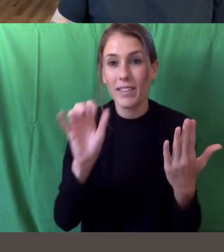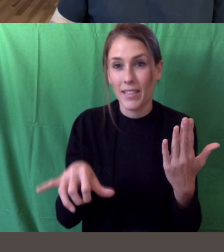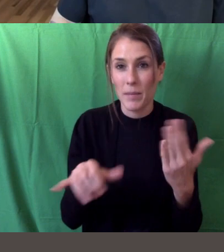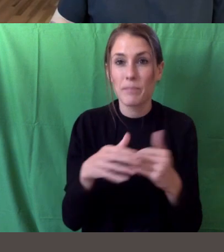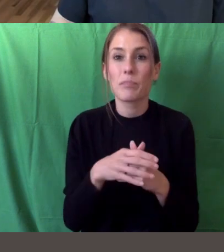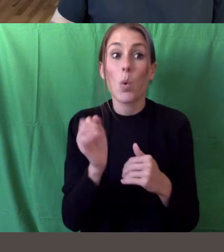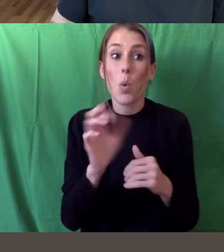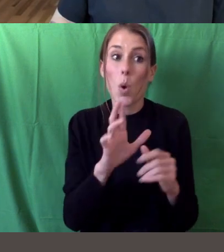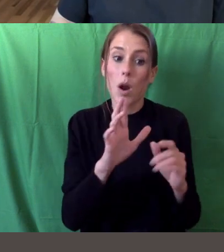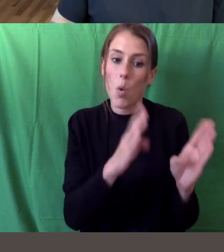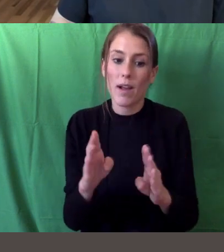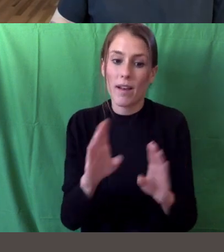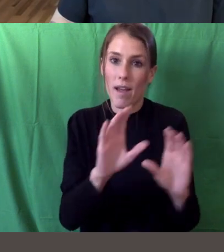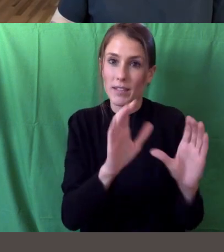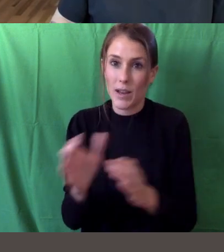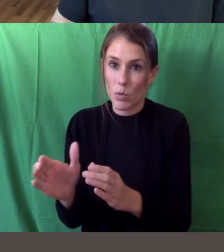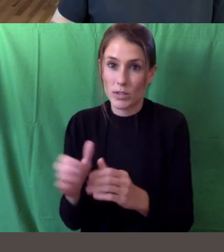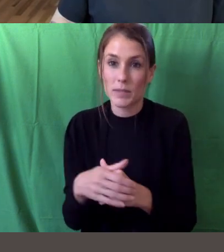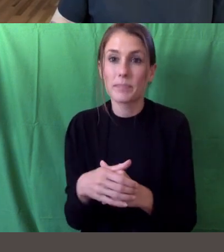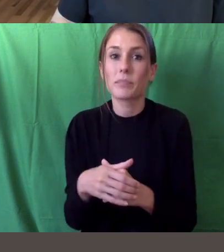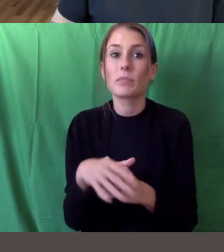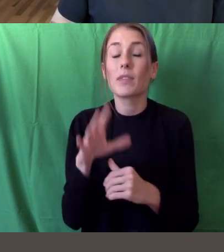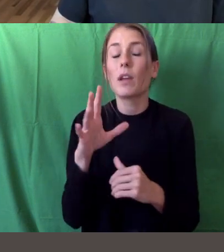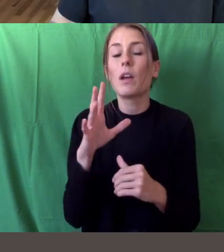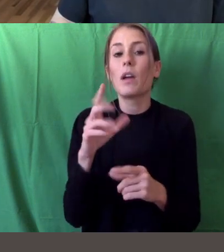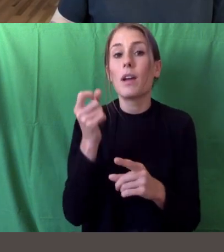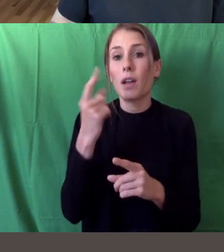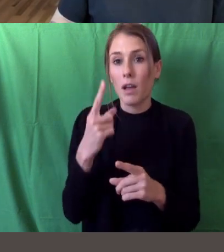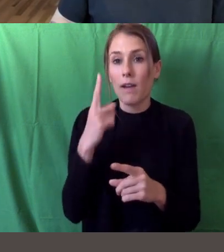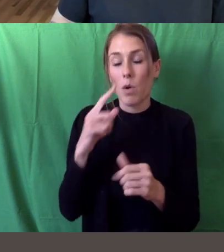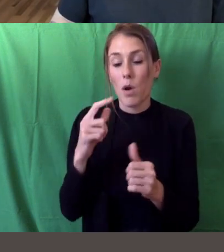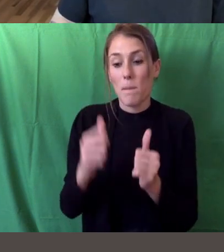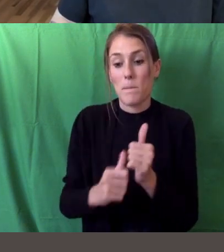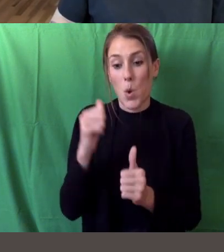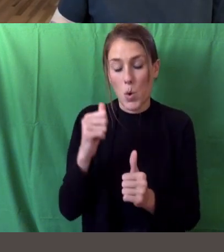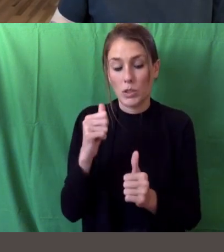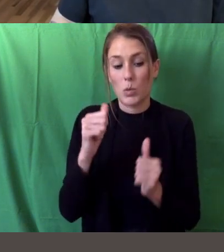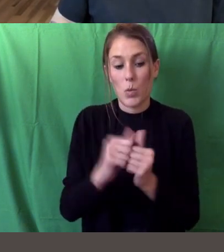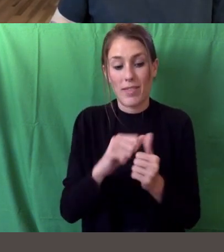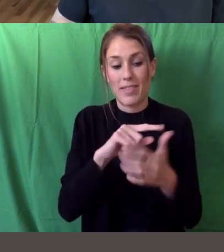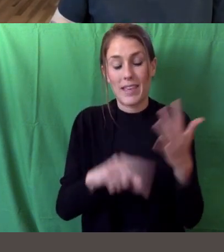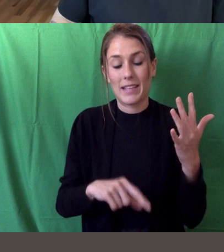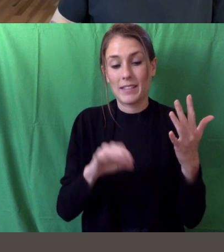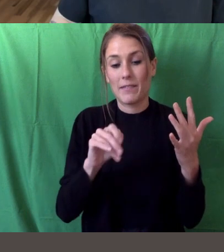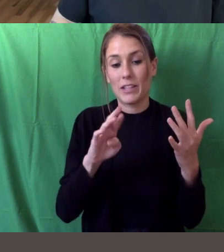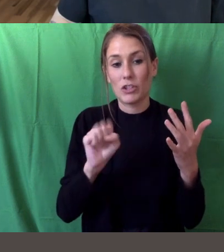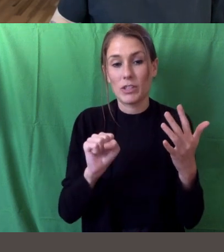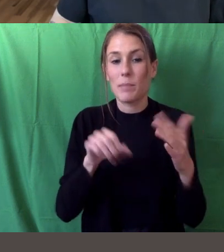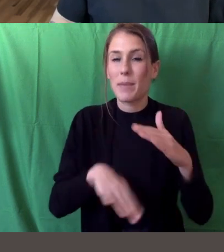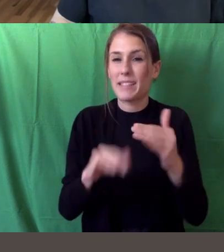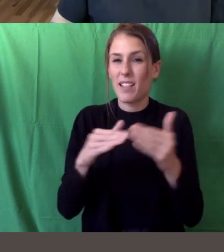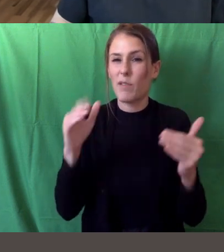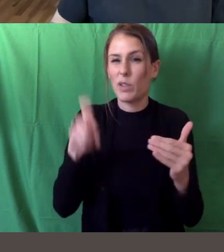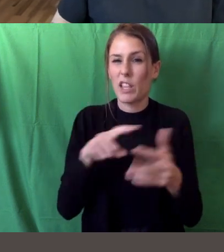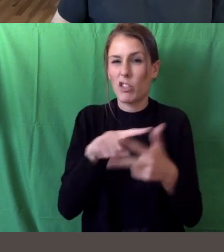For most folks with these sorts of requirements or features, it's fairly simple to figure out that at a basic level, you need three major components.